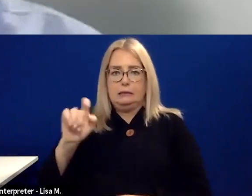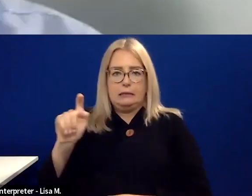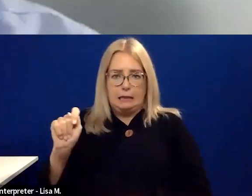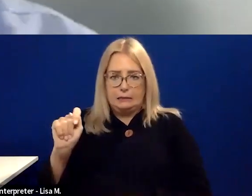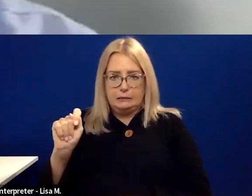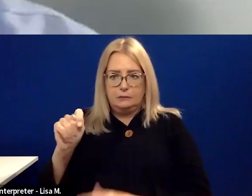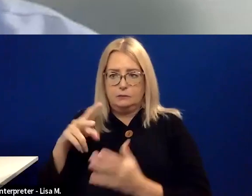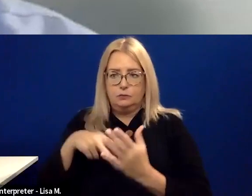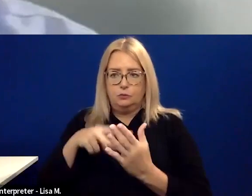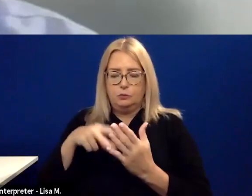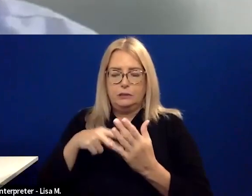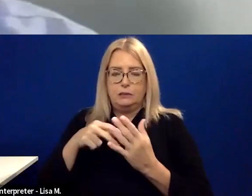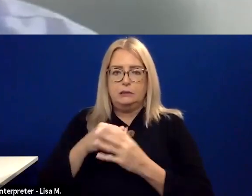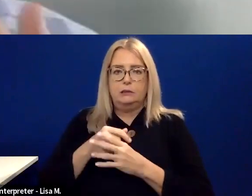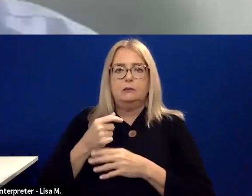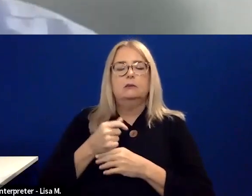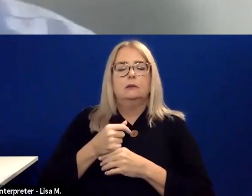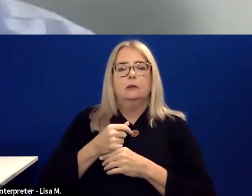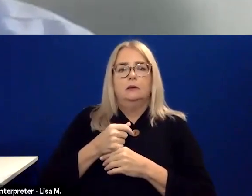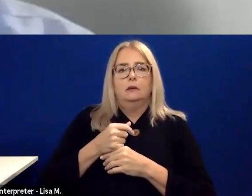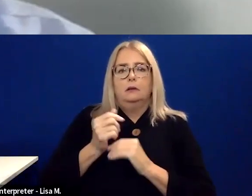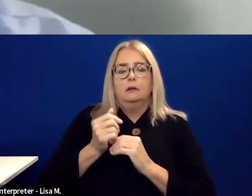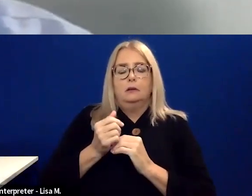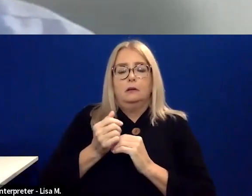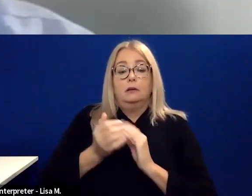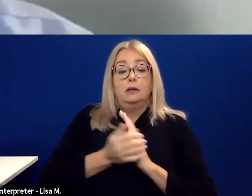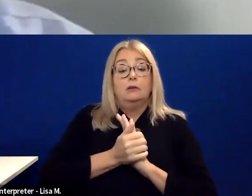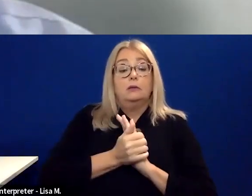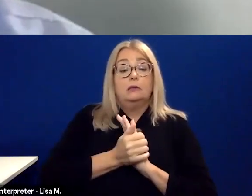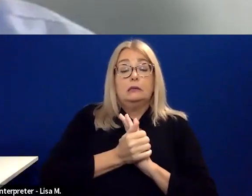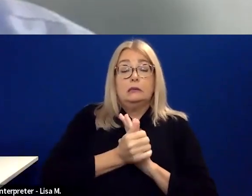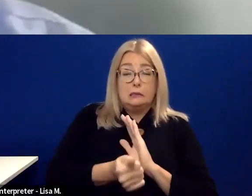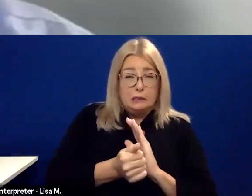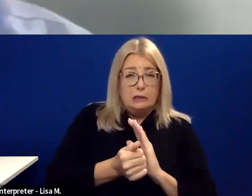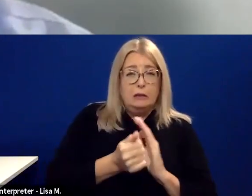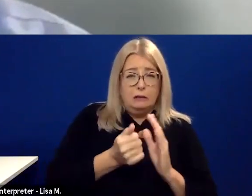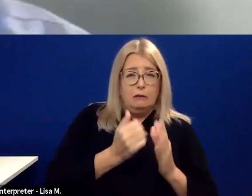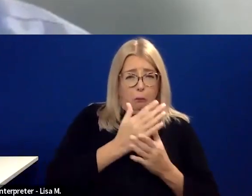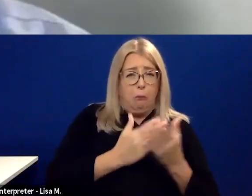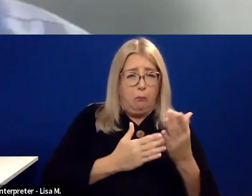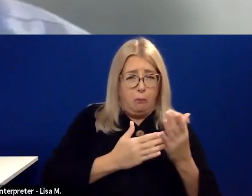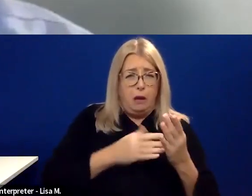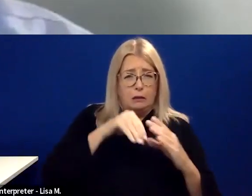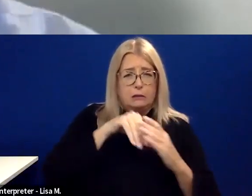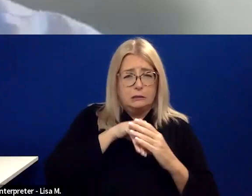as we talk about it there are skill components to to reading that can be directly taught but